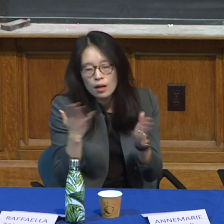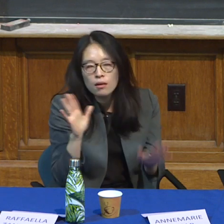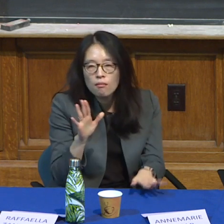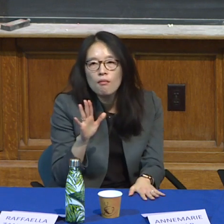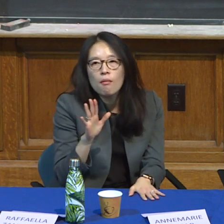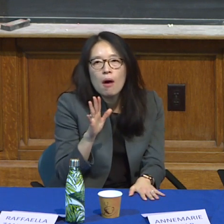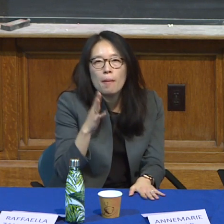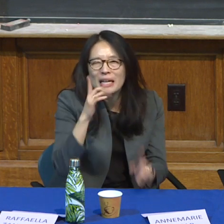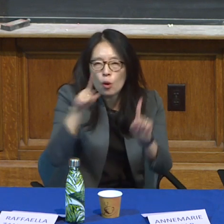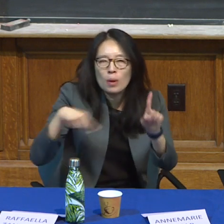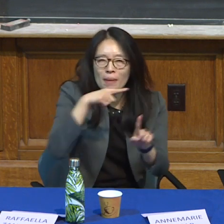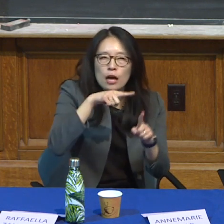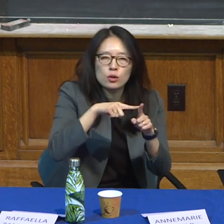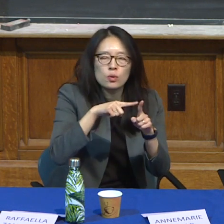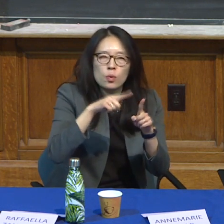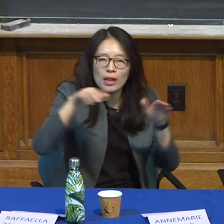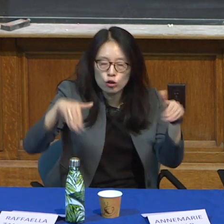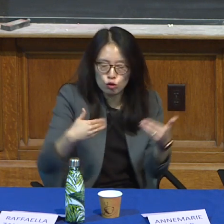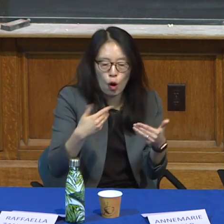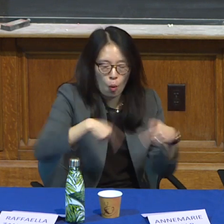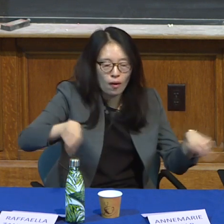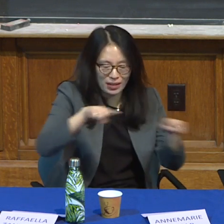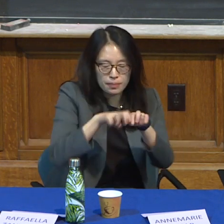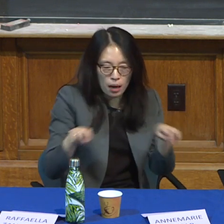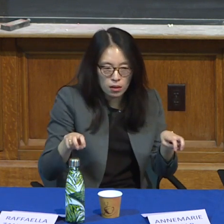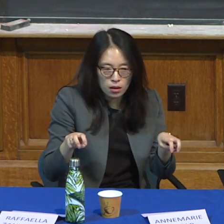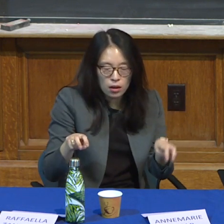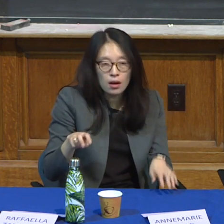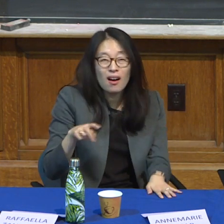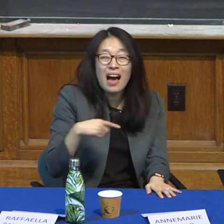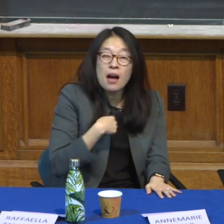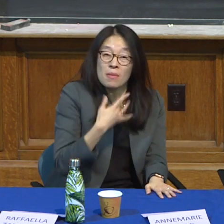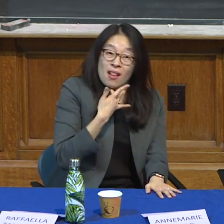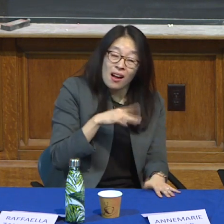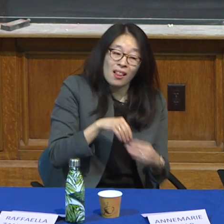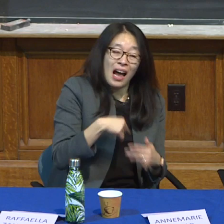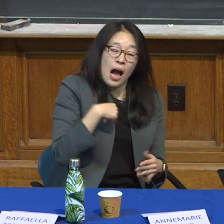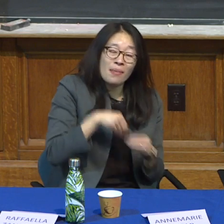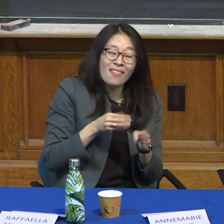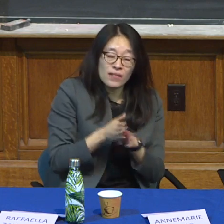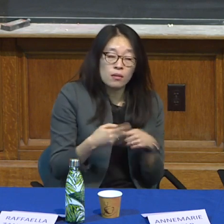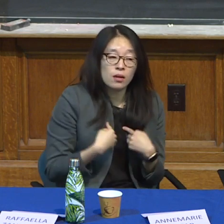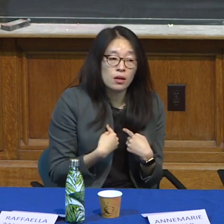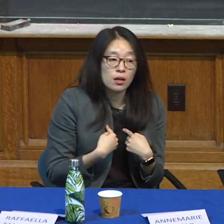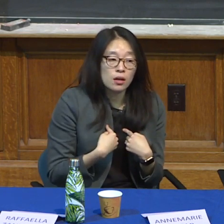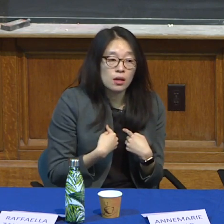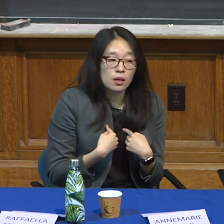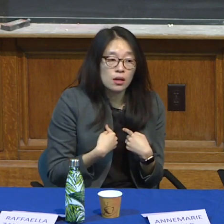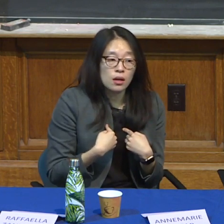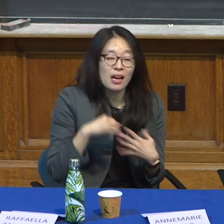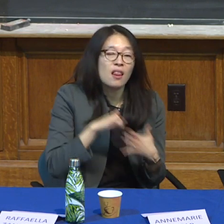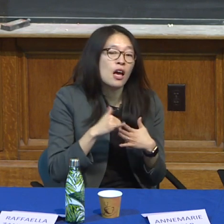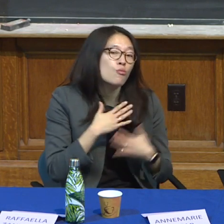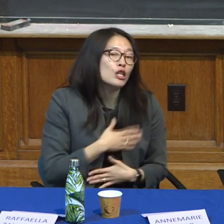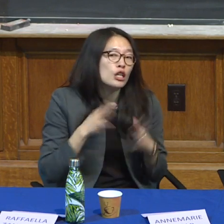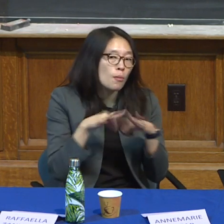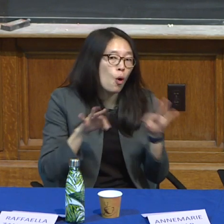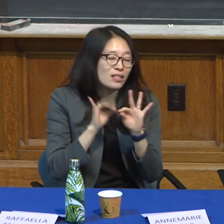[Interpreter] Just, I'll briefly add one thing. This goes back to the intro of this panel. I'm lucky that I'm in the field that I'm in